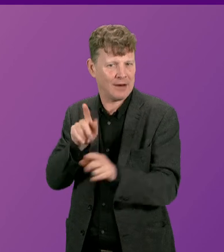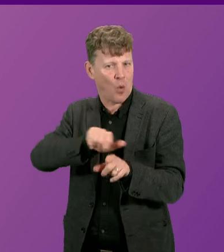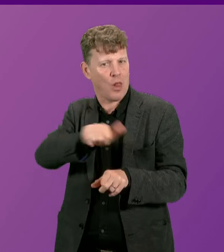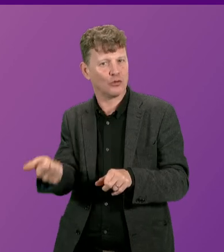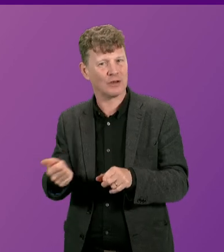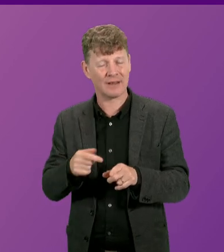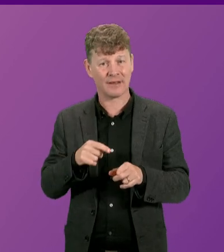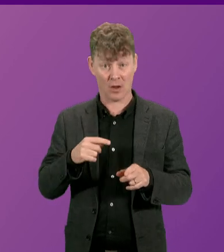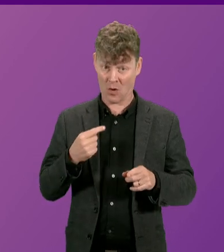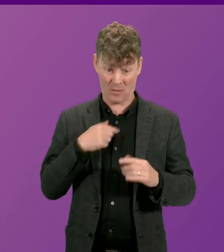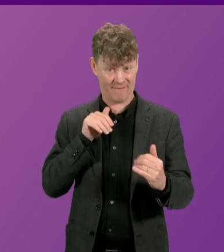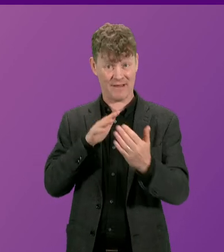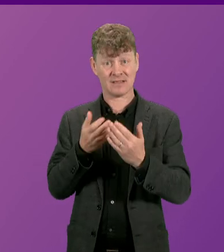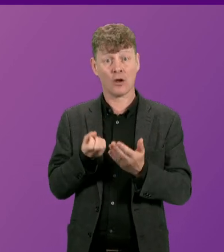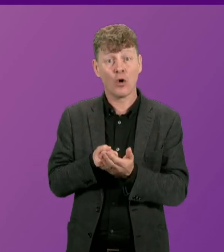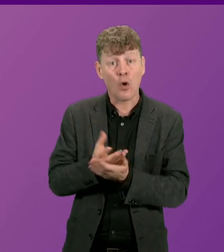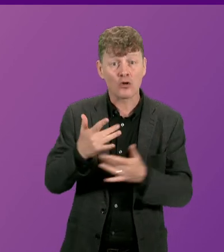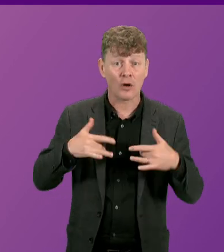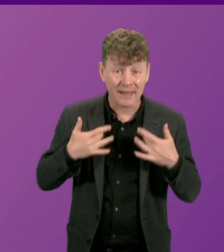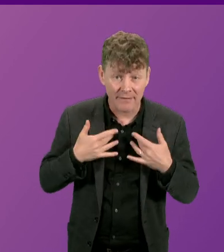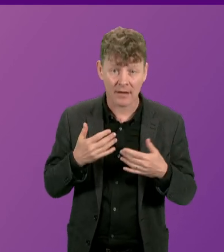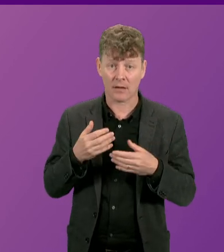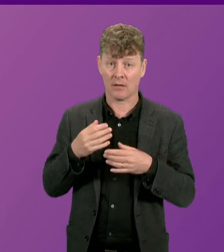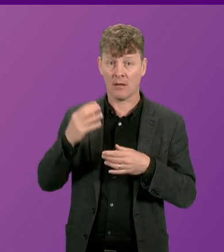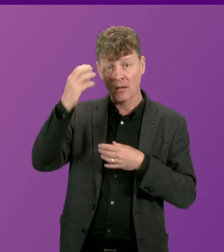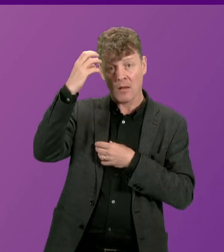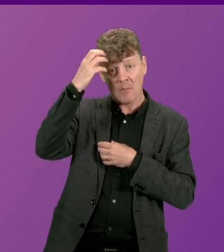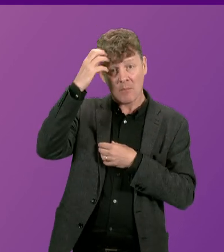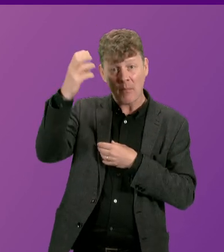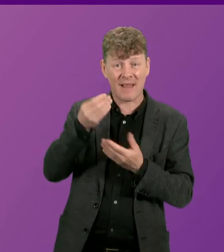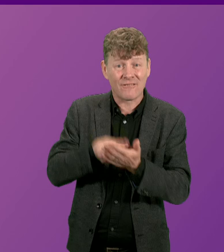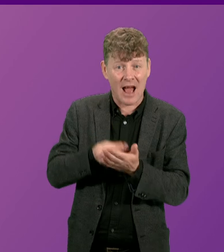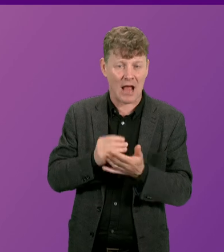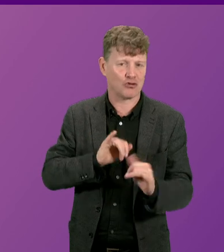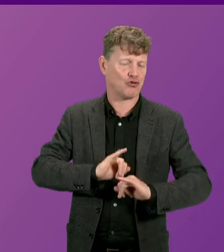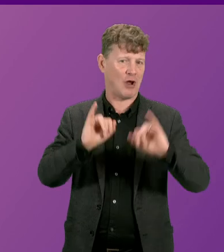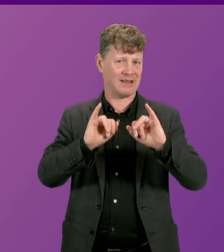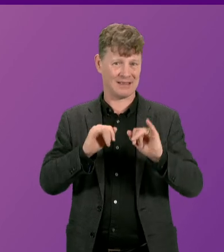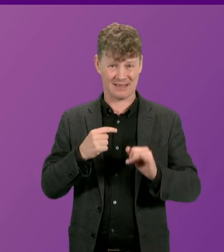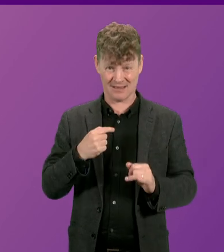cost of living and public finance crisis, so any responsible First Minister will look to